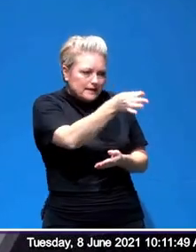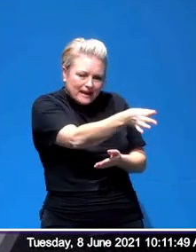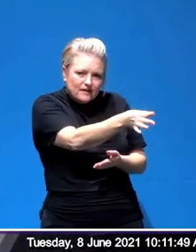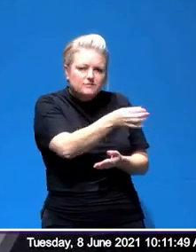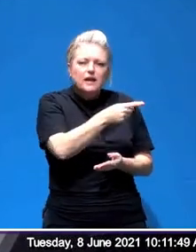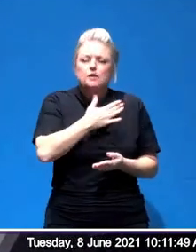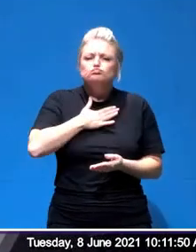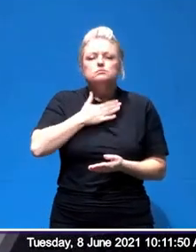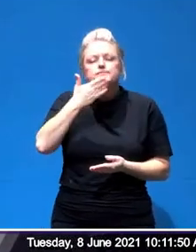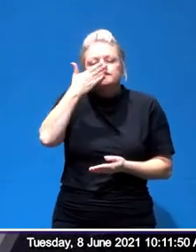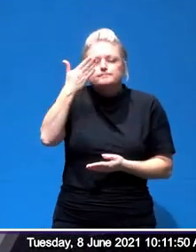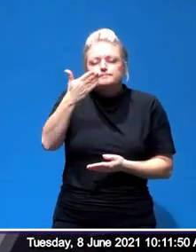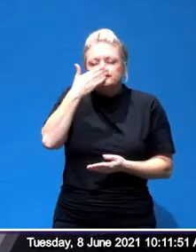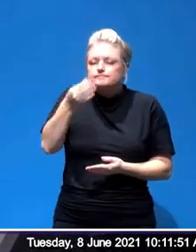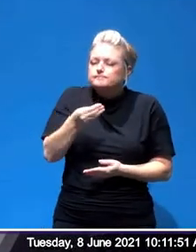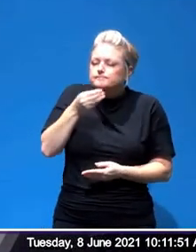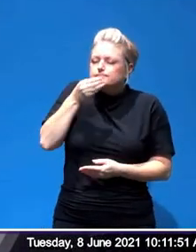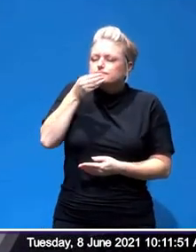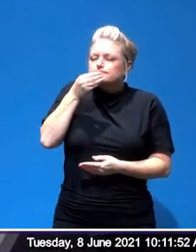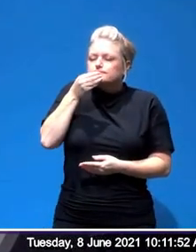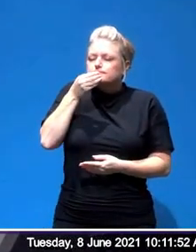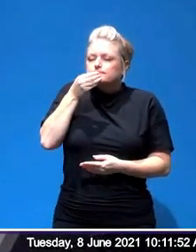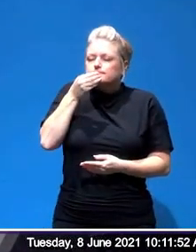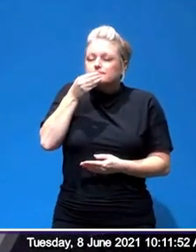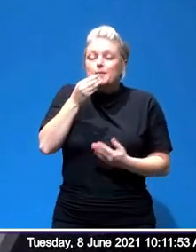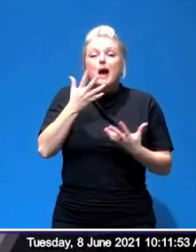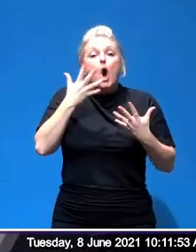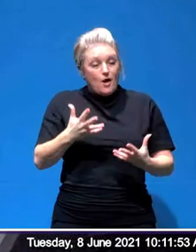Often, though, he would hold on to the flower and when we went to the cafe for